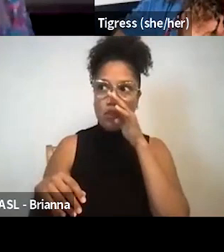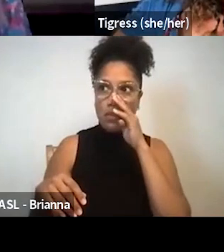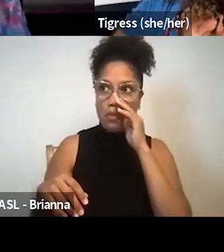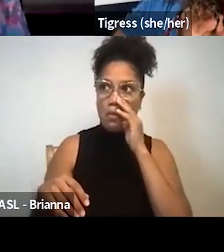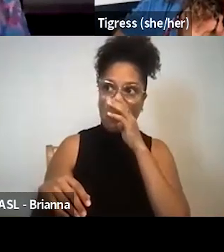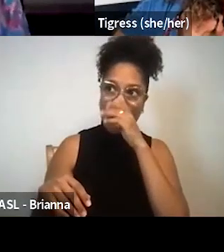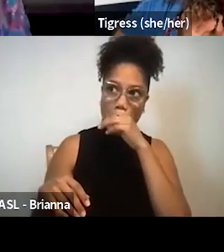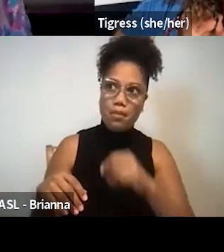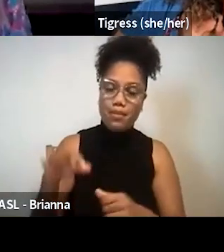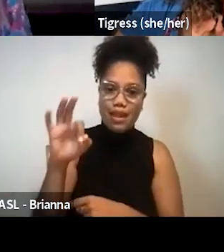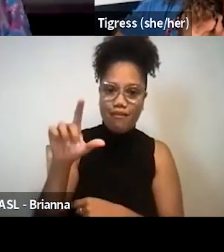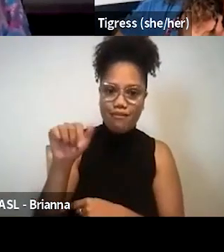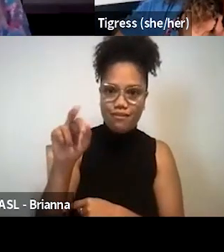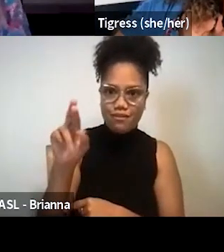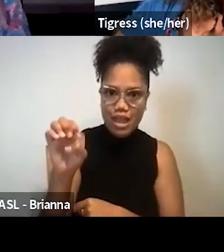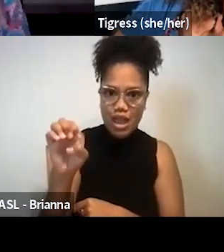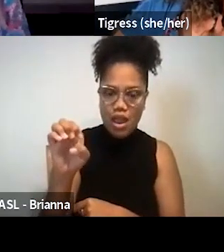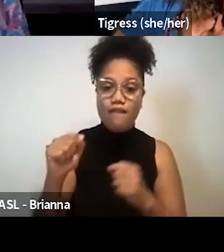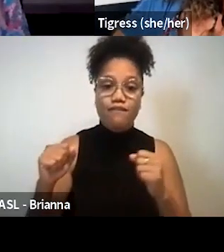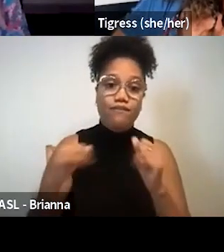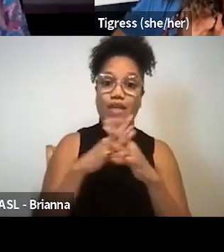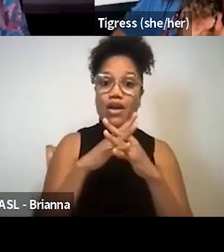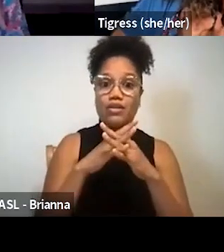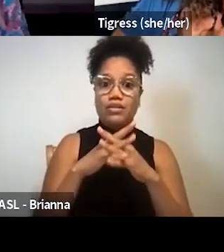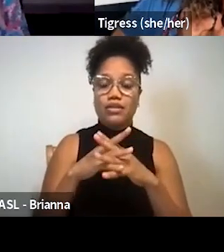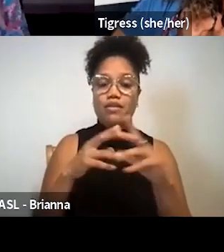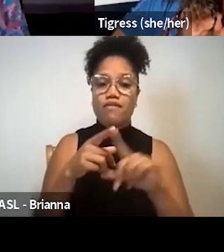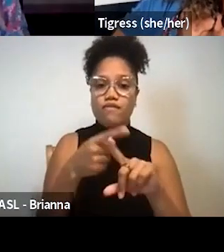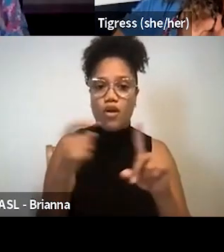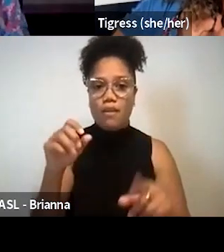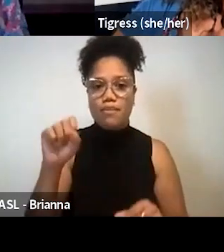So there was actually founded by Sandra Soloway, who is also her